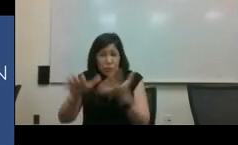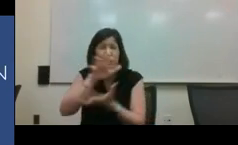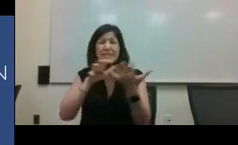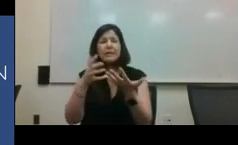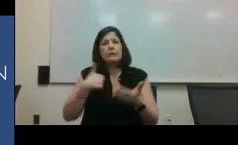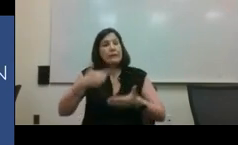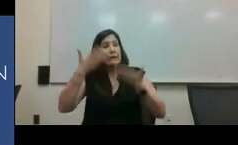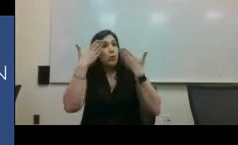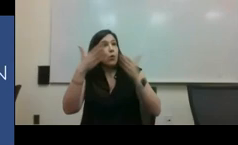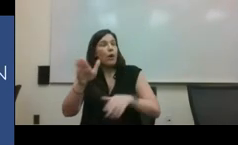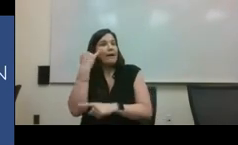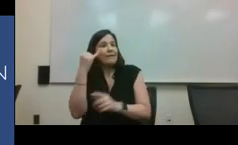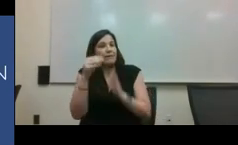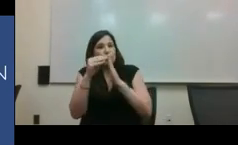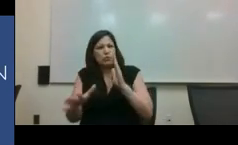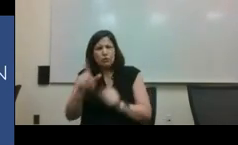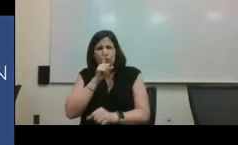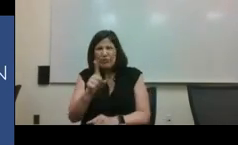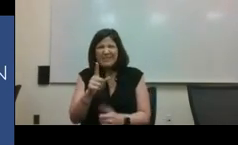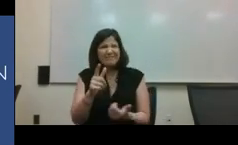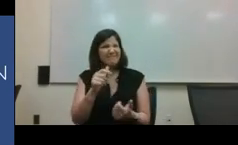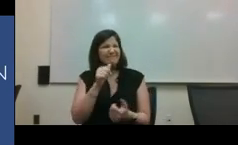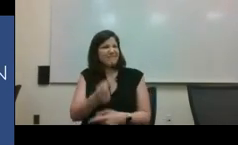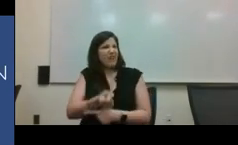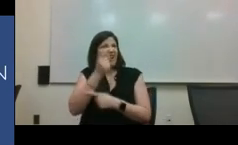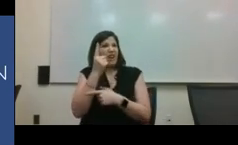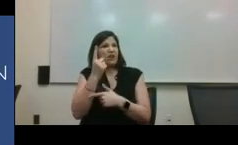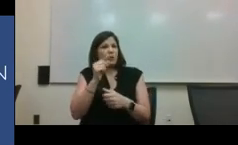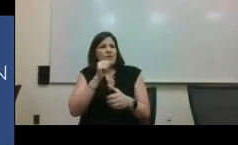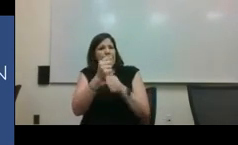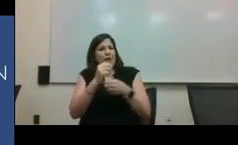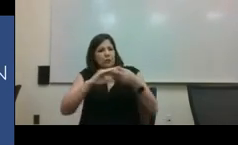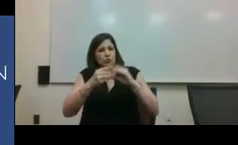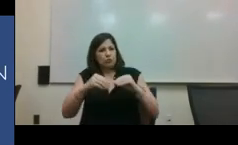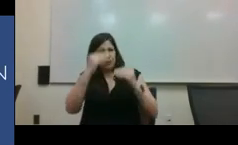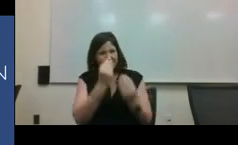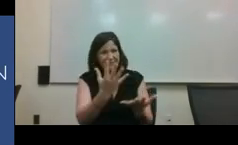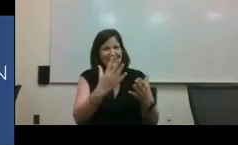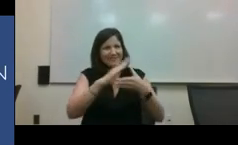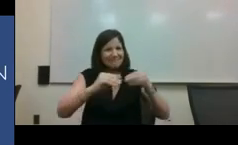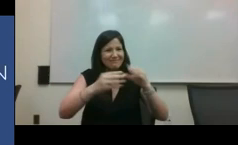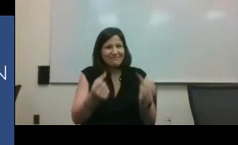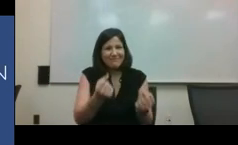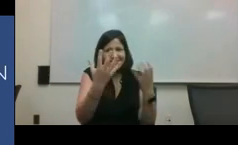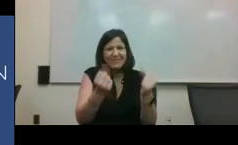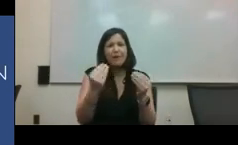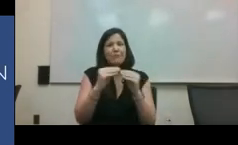We don't know if the students really are not getting stories told to them in Moroccan Sign language. They're getting more informal use of